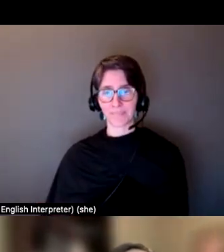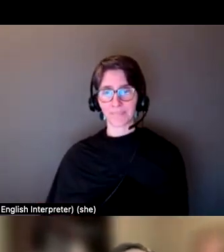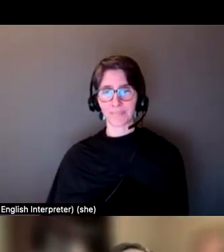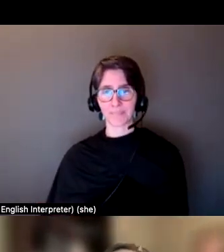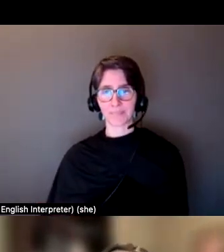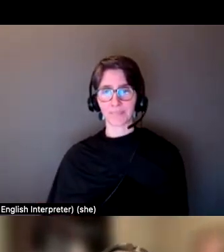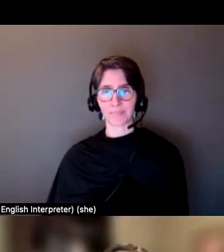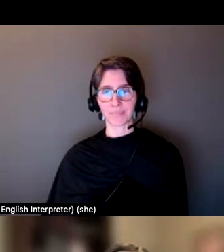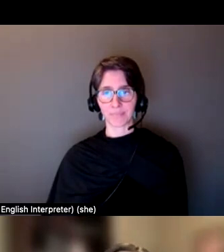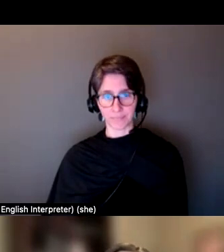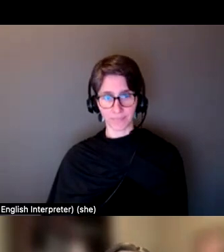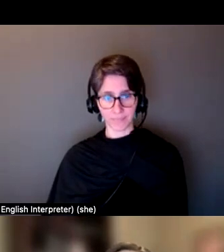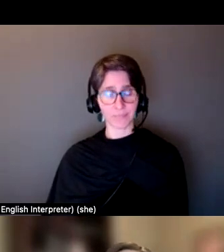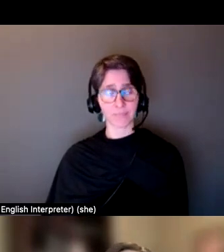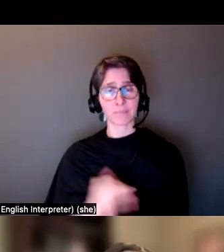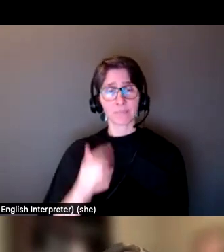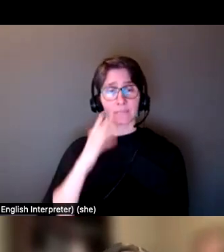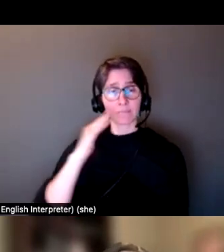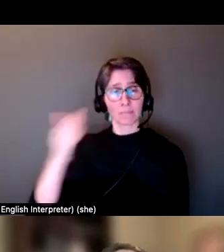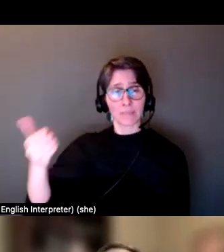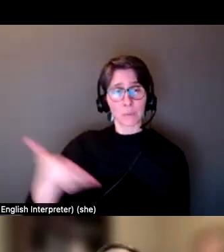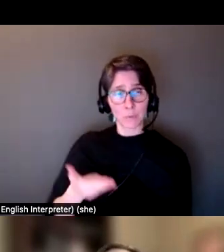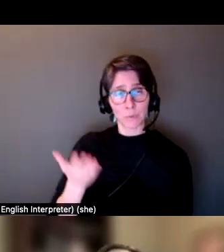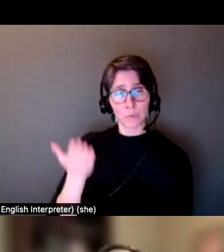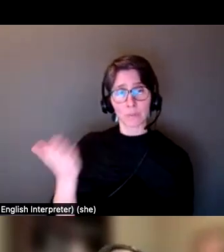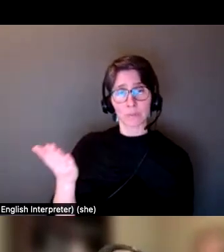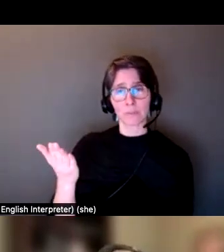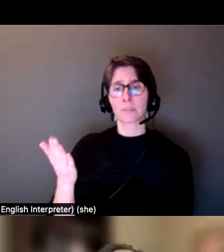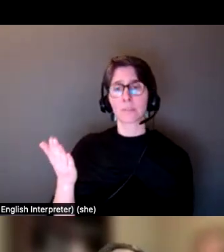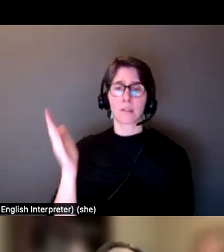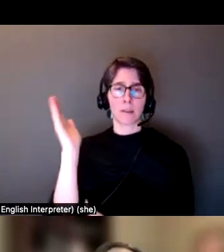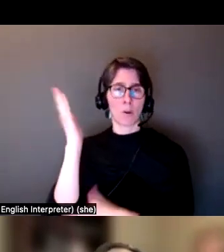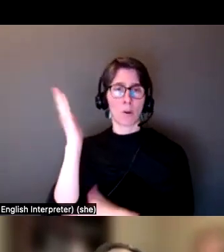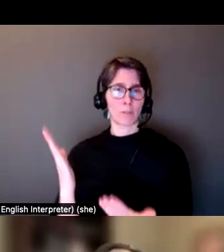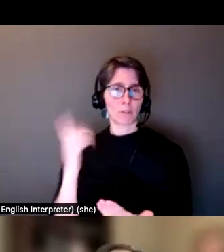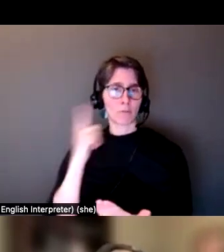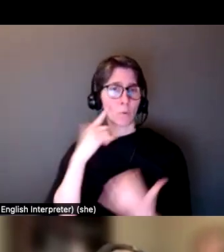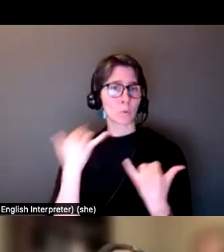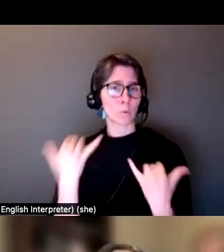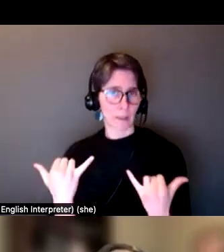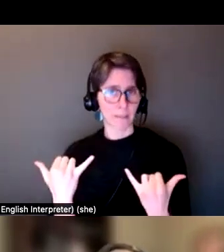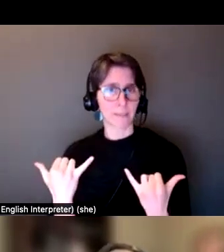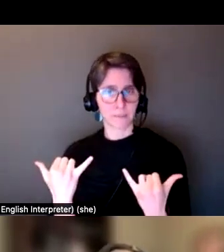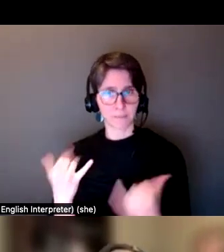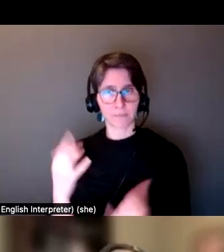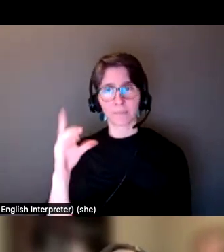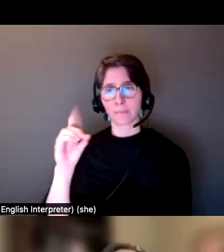So, now let me introduce Don Gorman, our moderator for today's session. Don is the publisher at